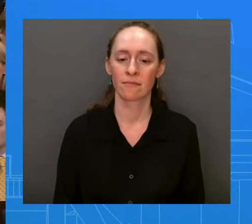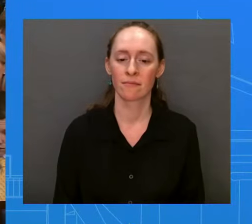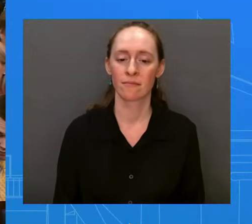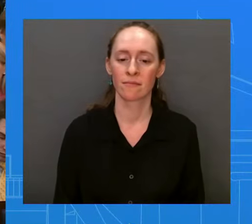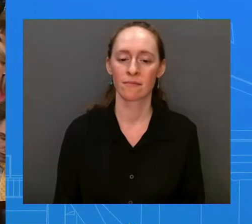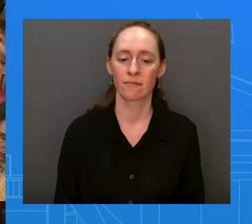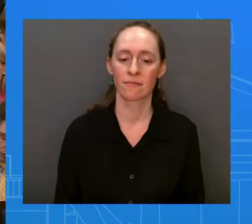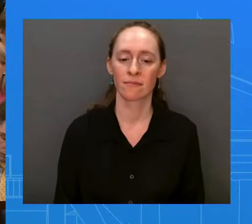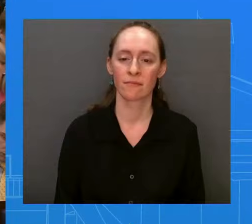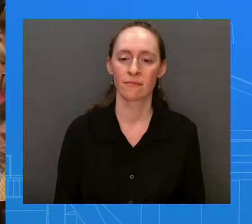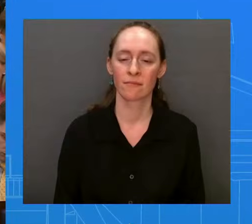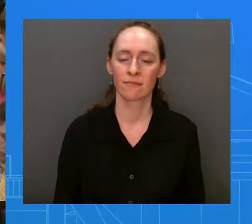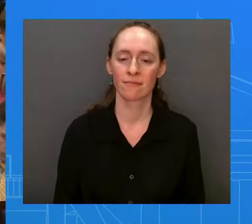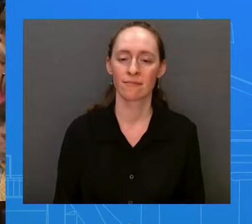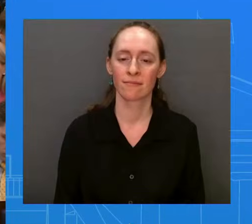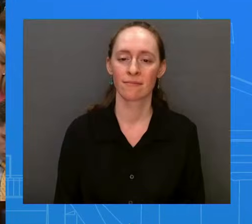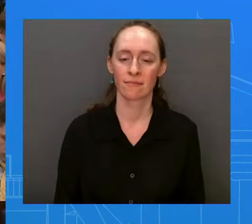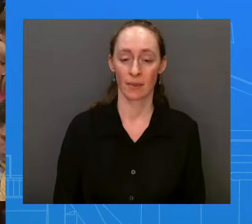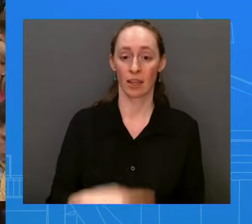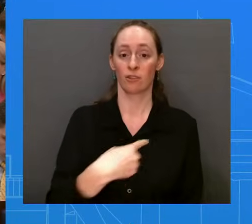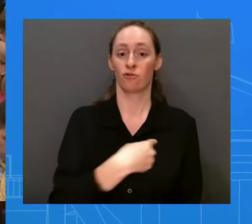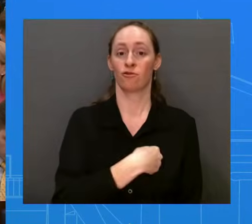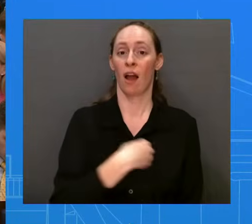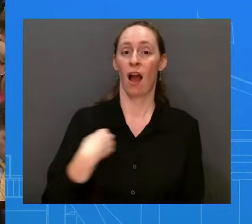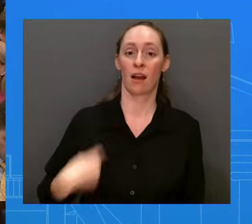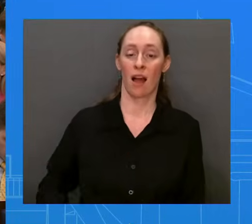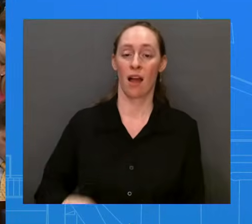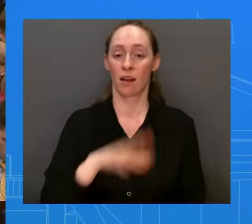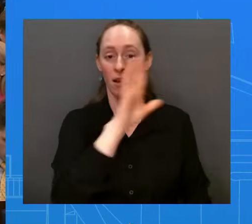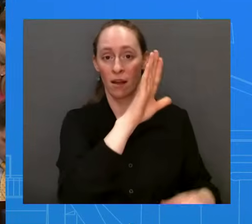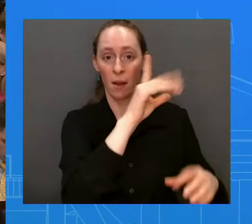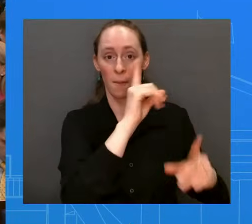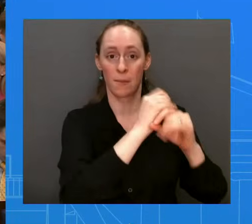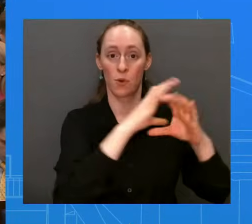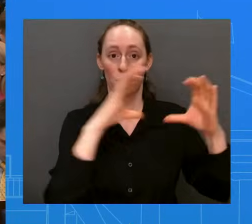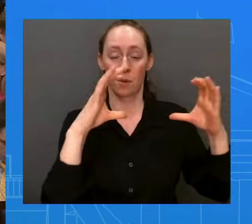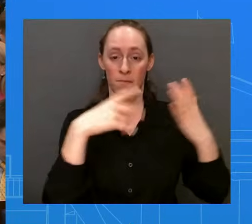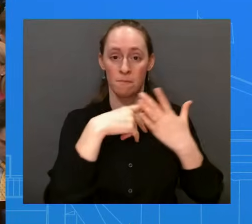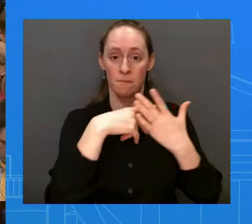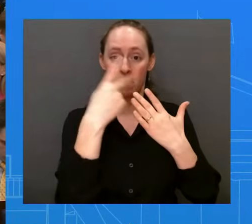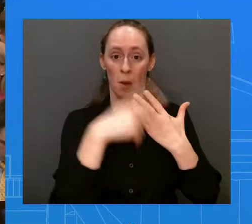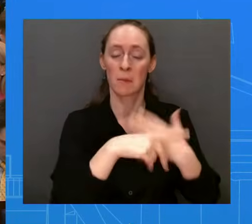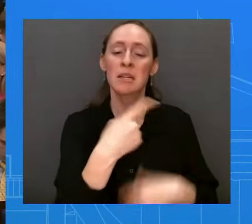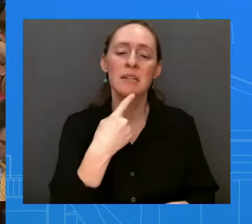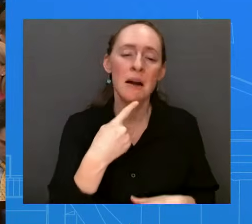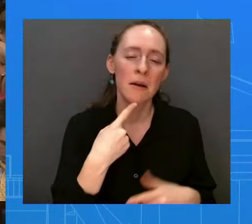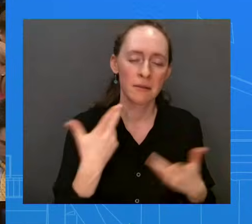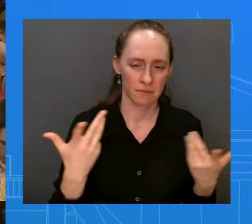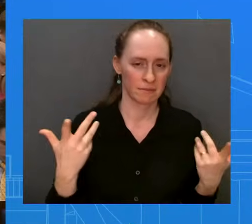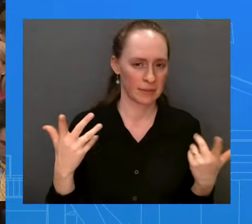giving limited additive capabilities. I assume you're meaning onto their satellite surveillance.